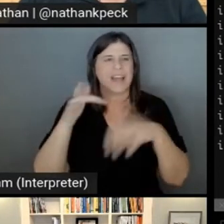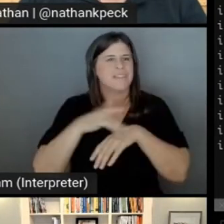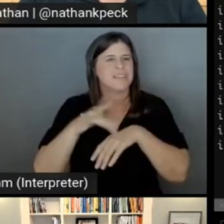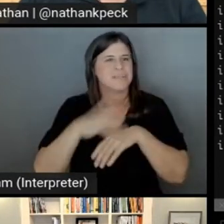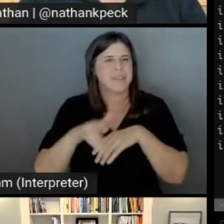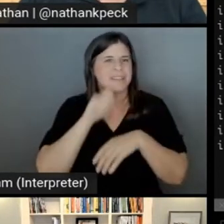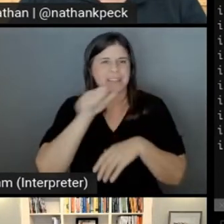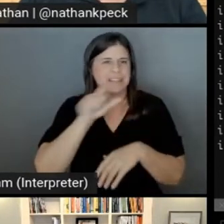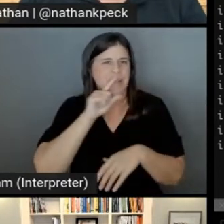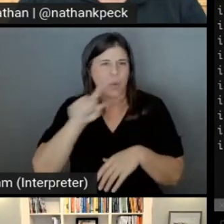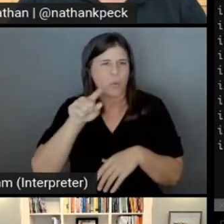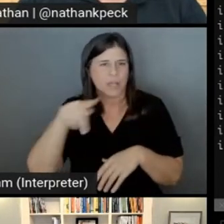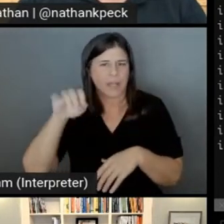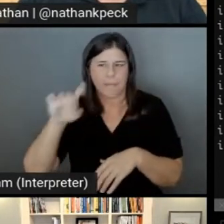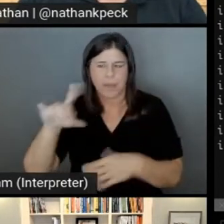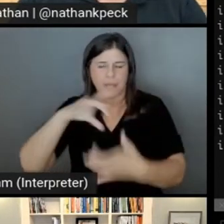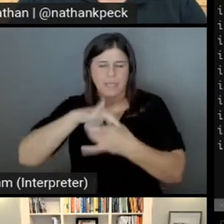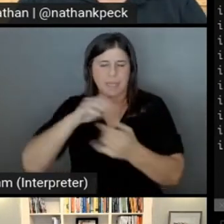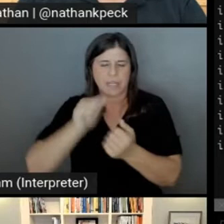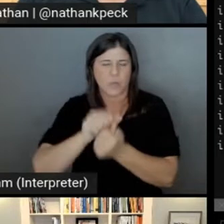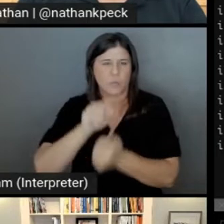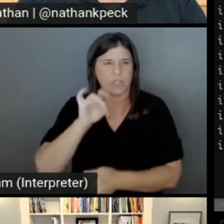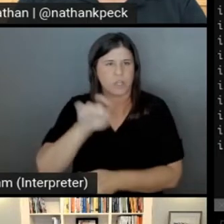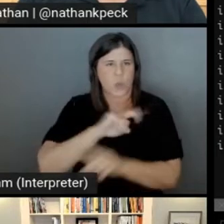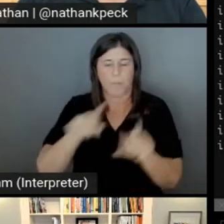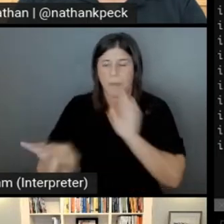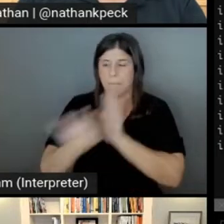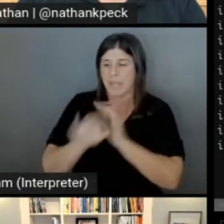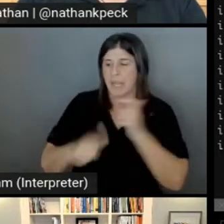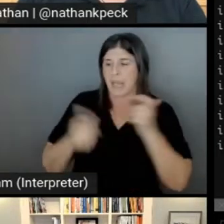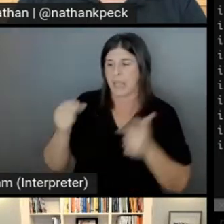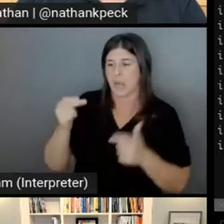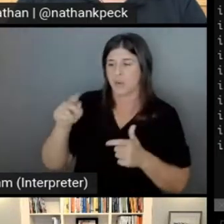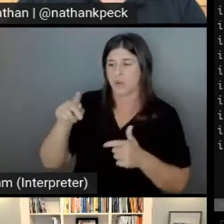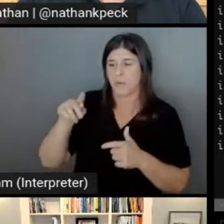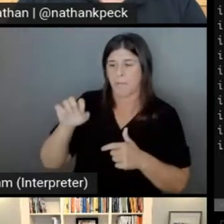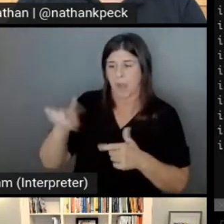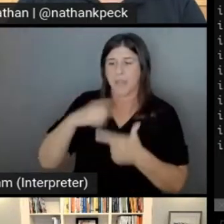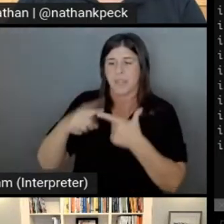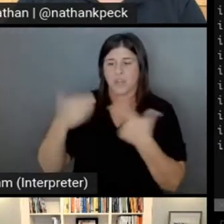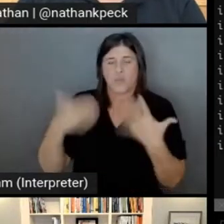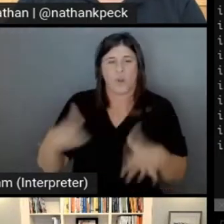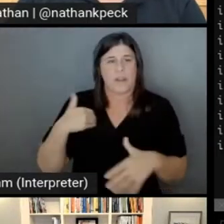And so by picking larger nodes, we can have more efficient packings. But then you have this availability problem.